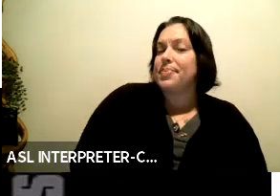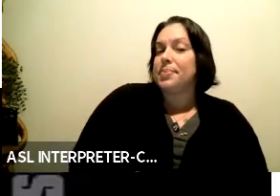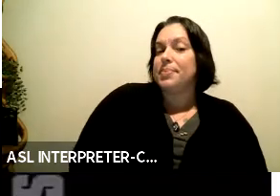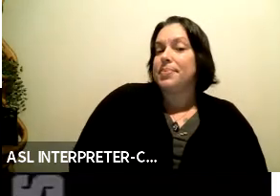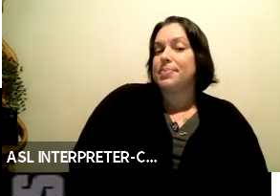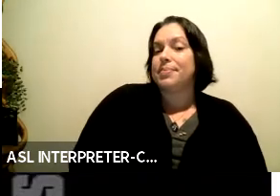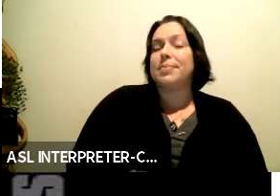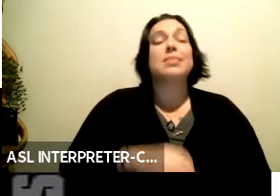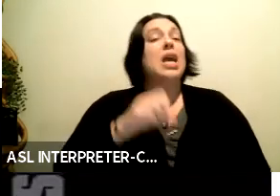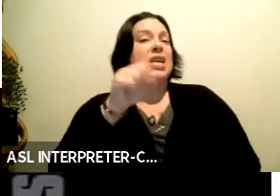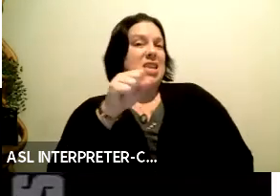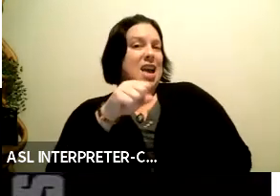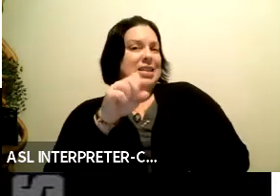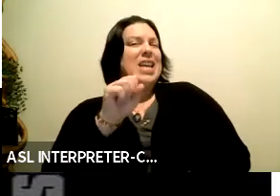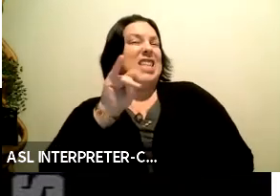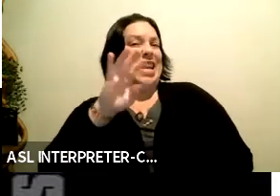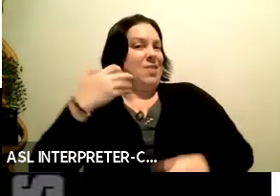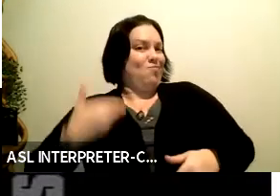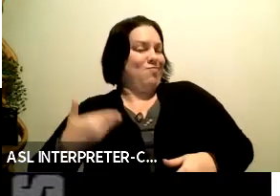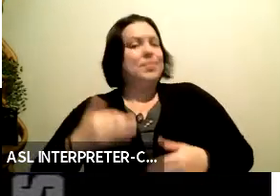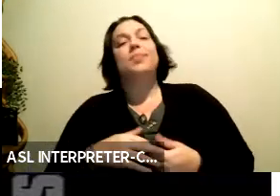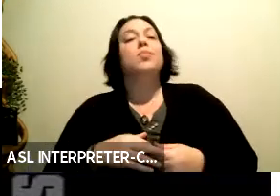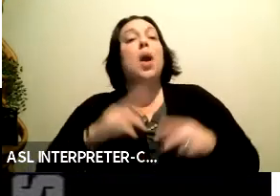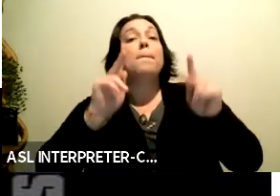Yes, the ones who are actively participating